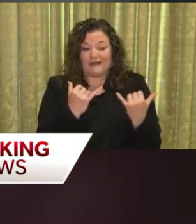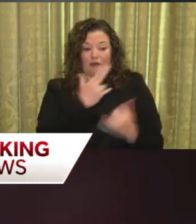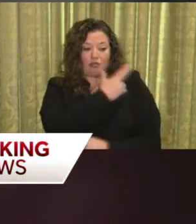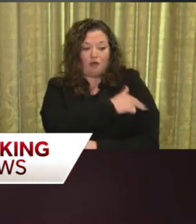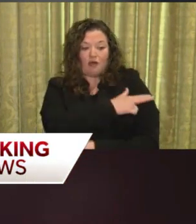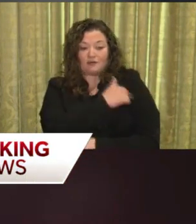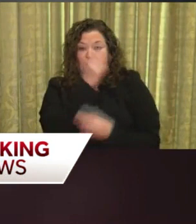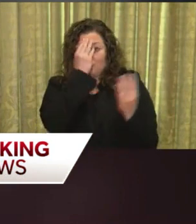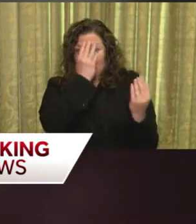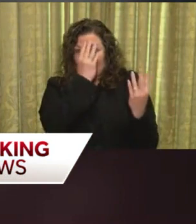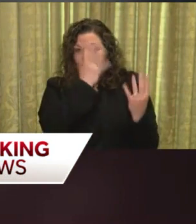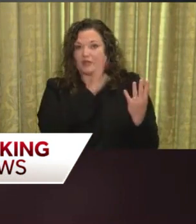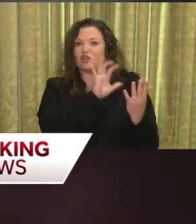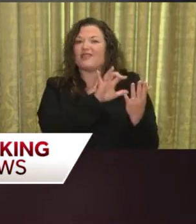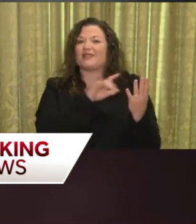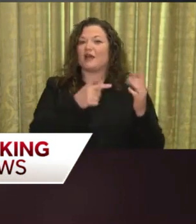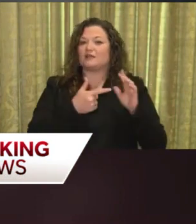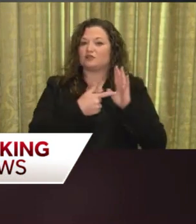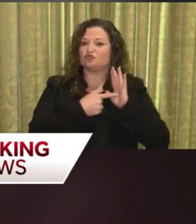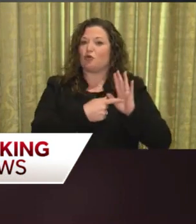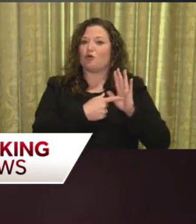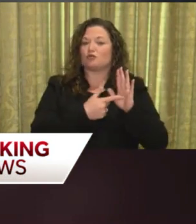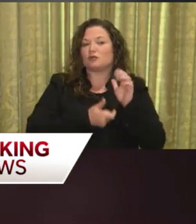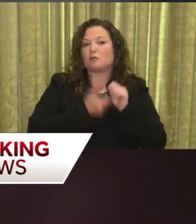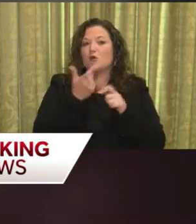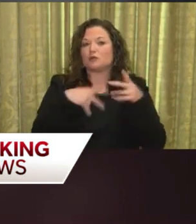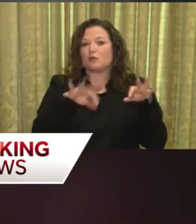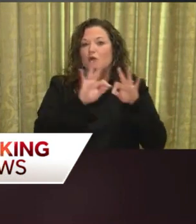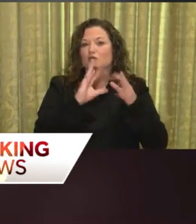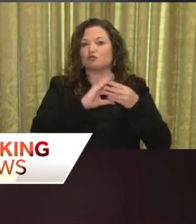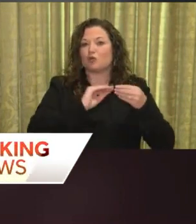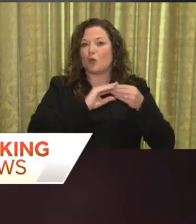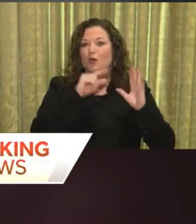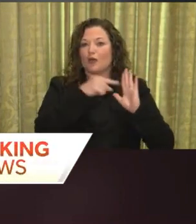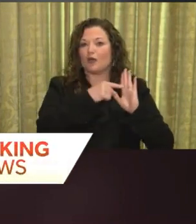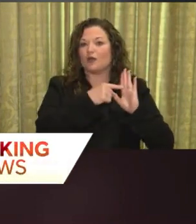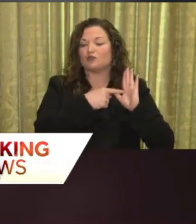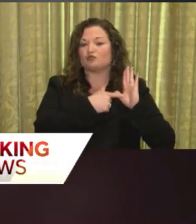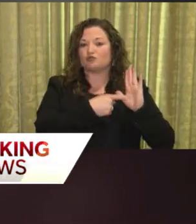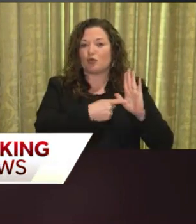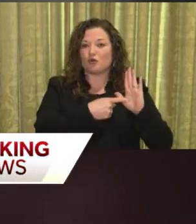ADDITIONAL ARCANS HAVE SUCCU TO COVID-19 IF YOU LOOK AT THE